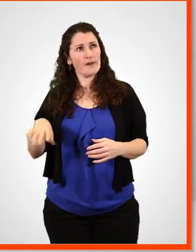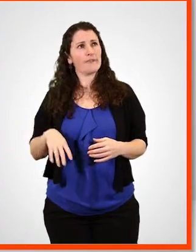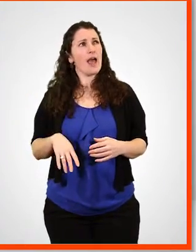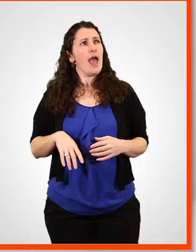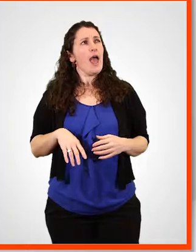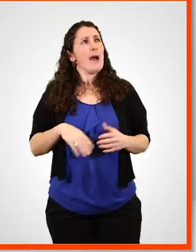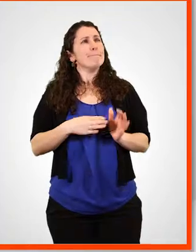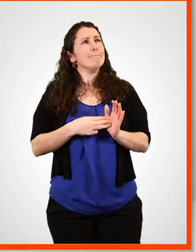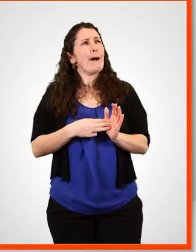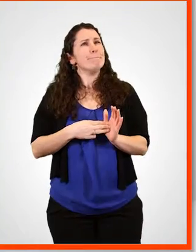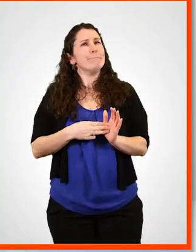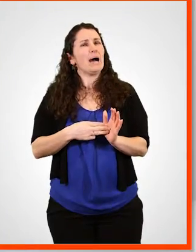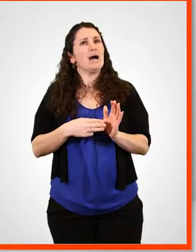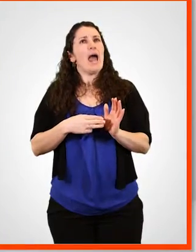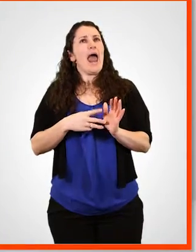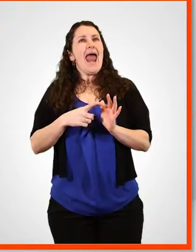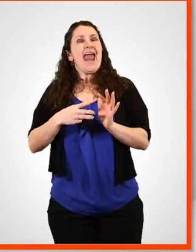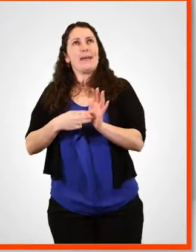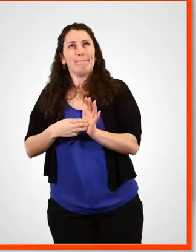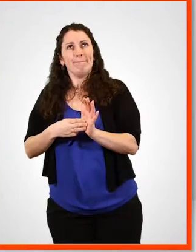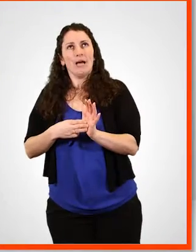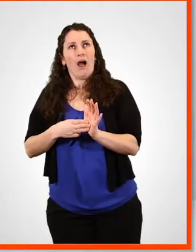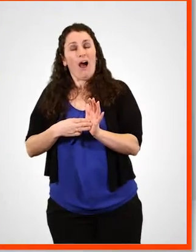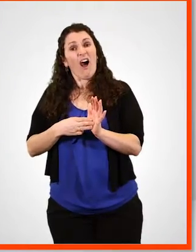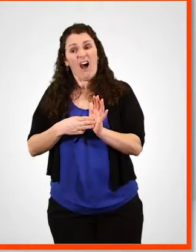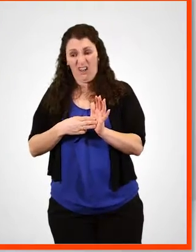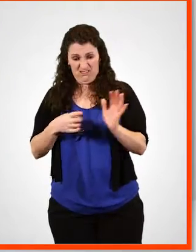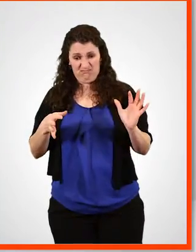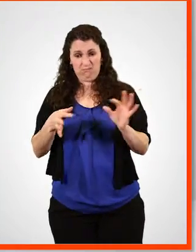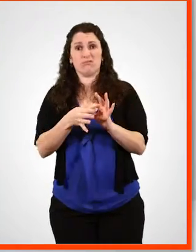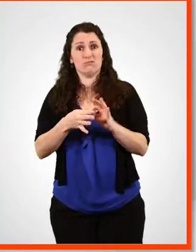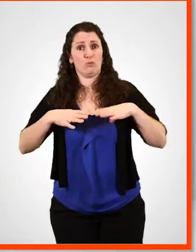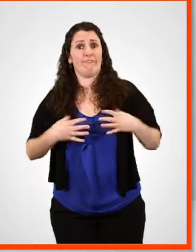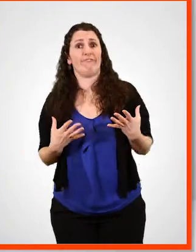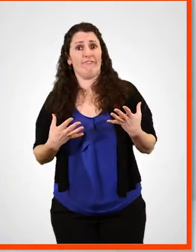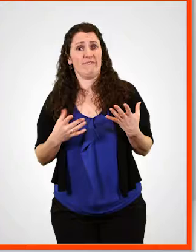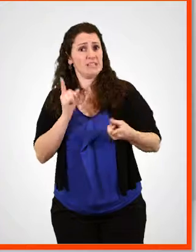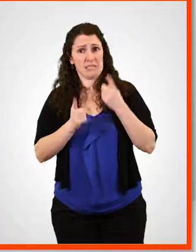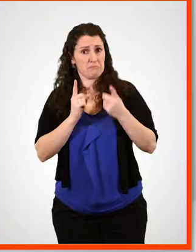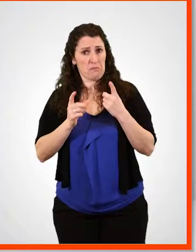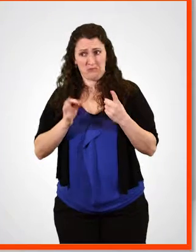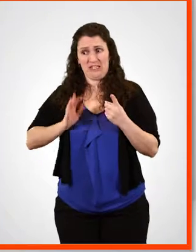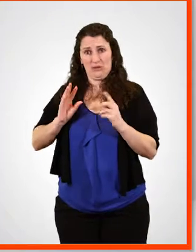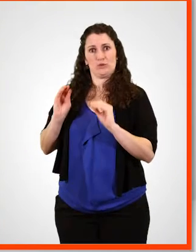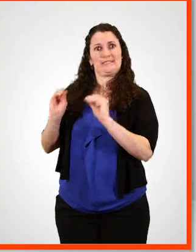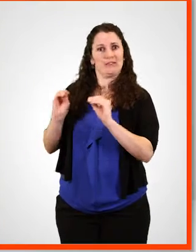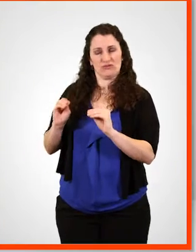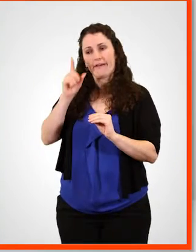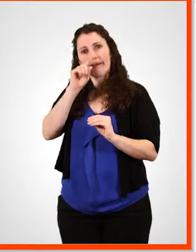are such a great way to make that connection. Whether anyone did it by design that the letter name is that, it works very handily.